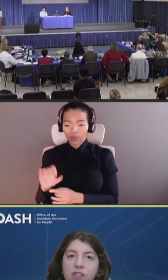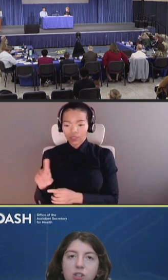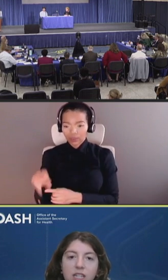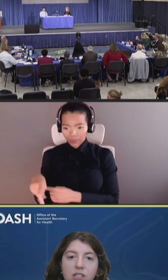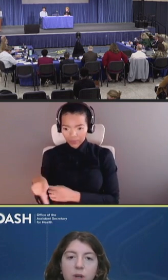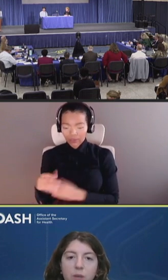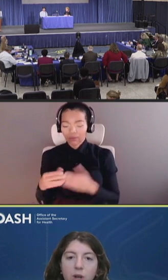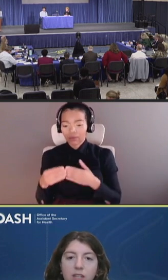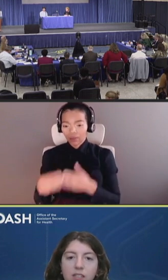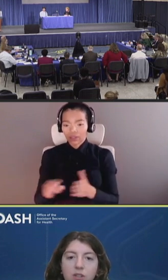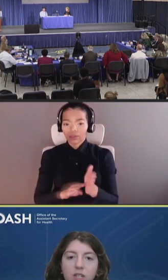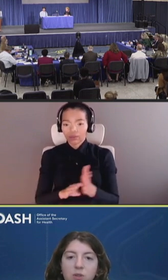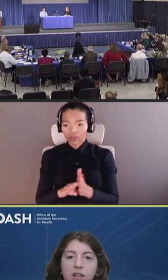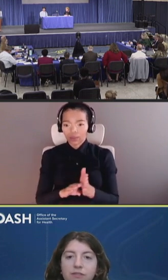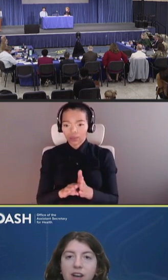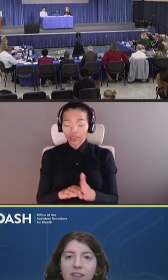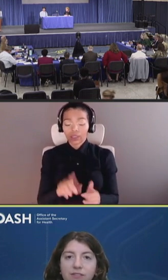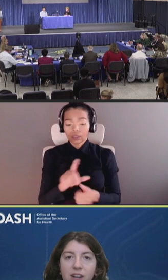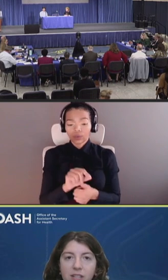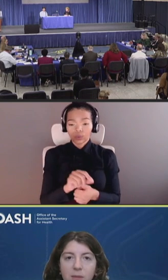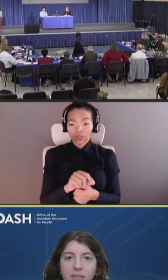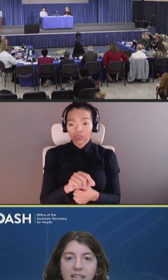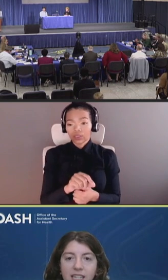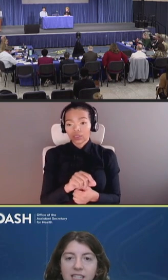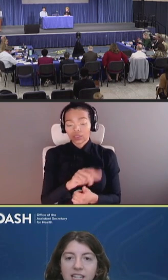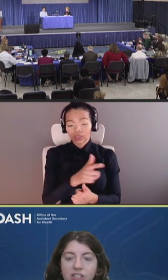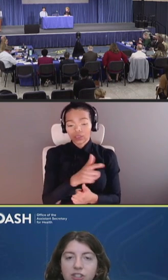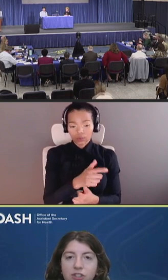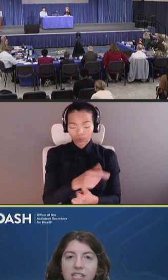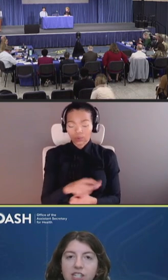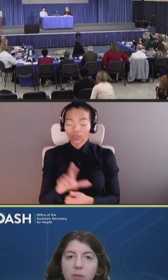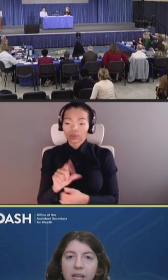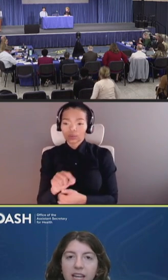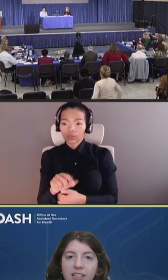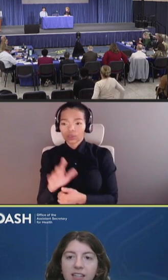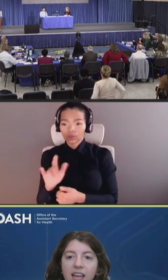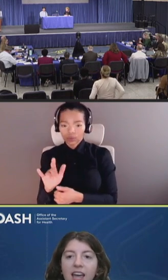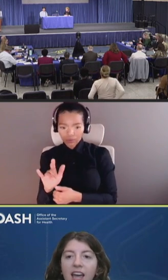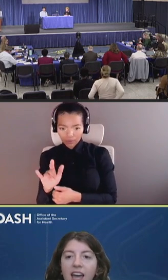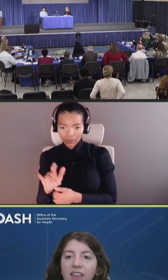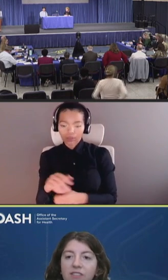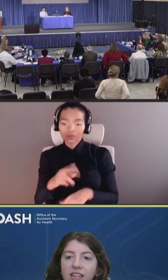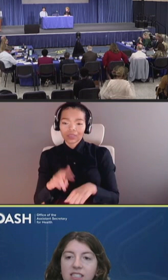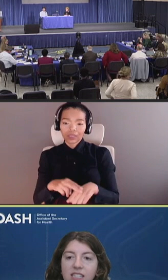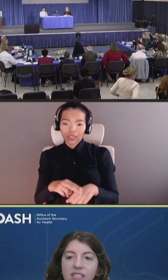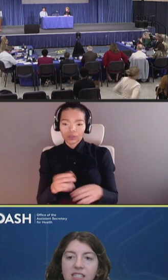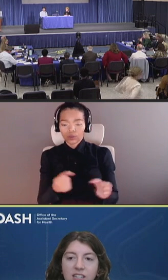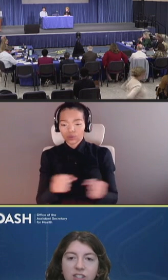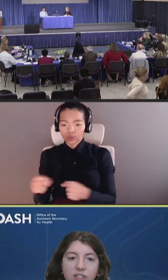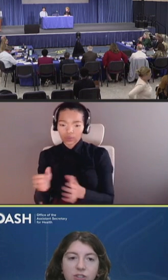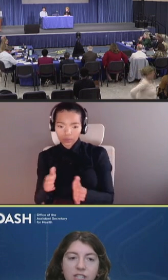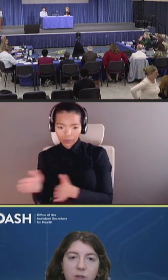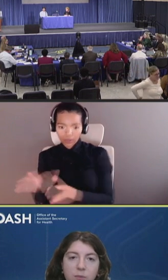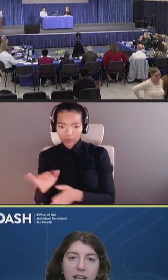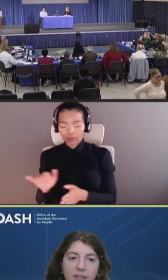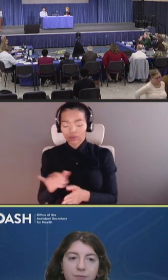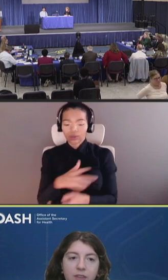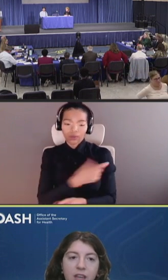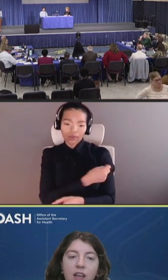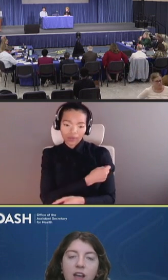the 2021-2025 Viral Hepatitis National Strategic Plan and the Vaccines National Strategic Plan.